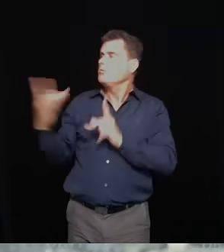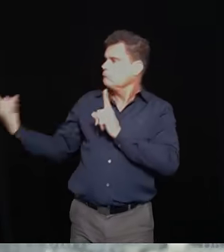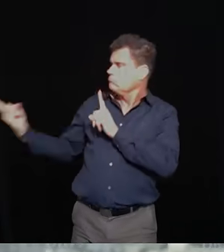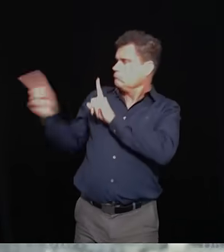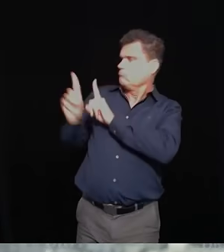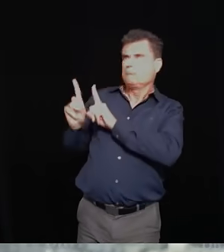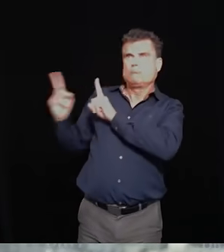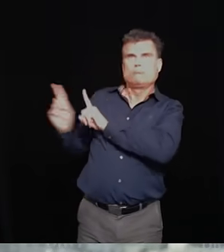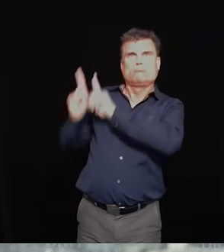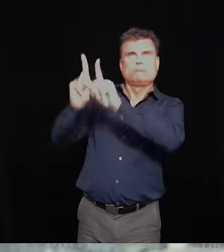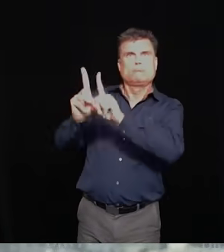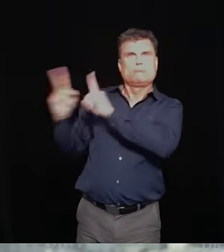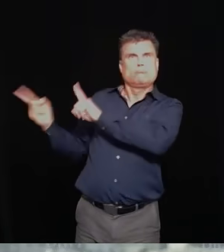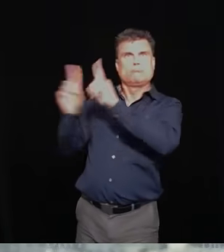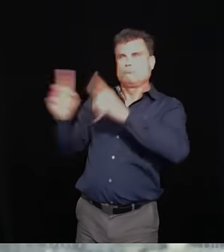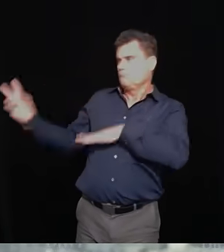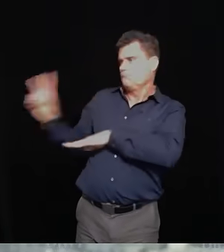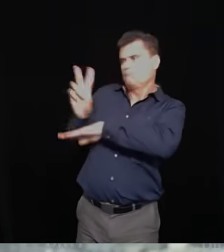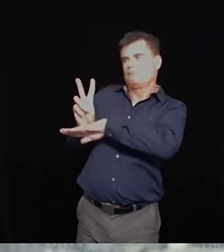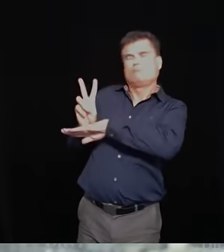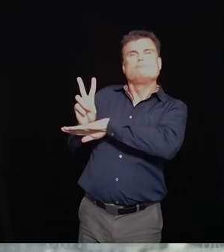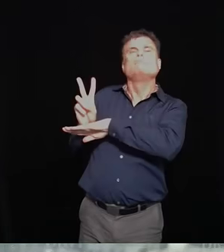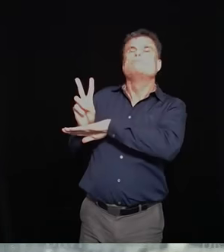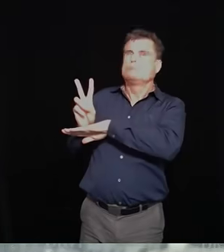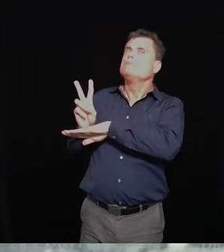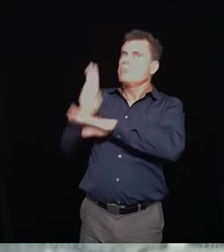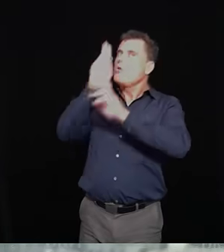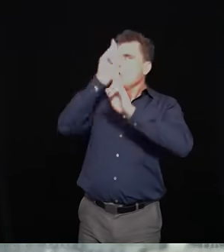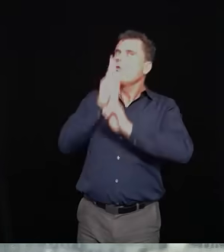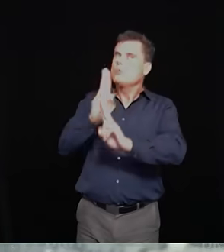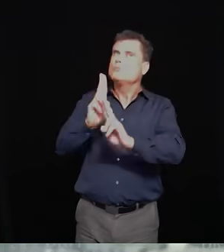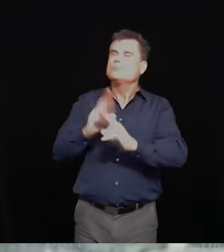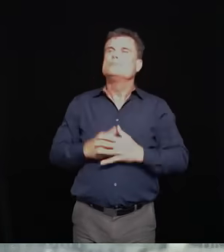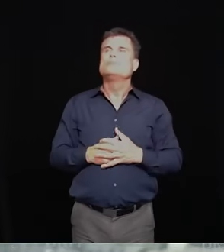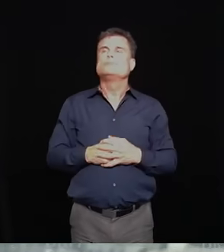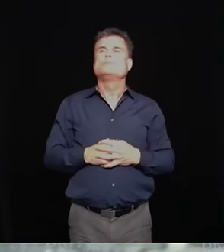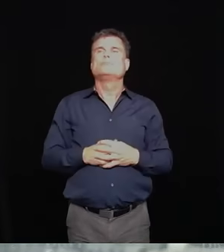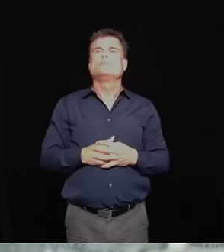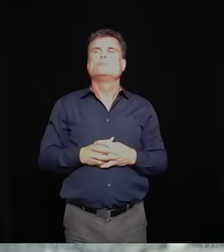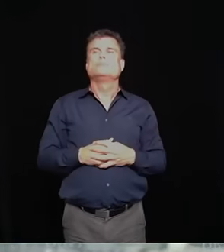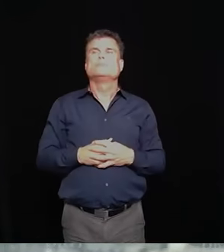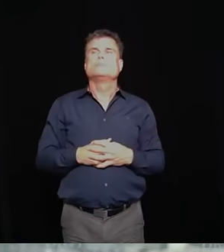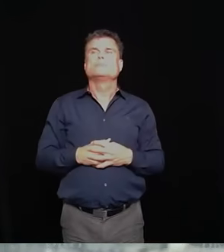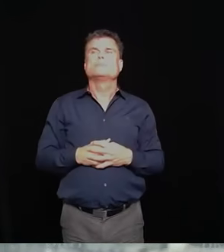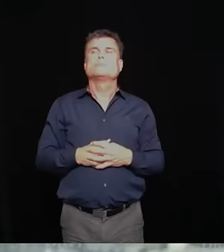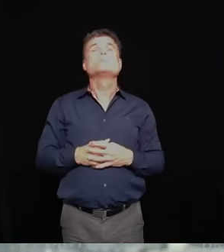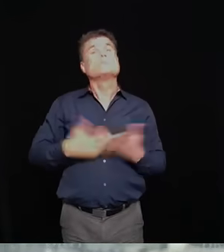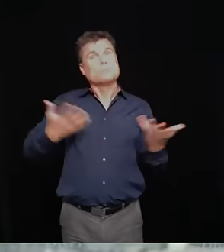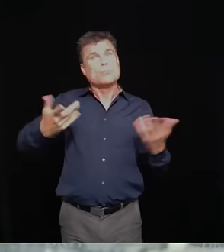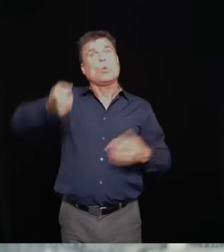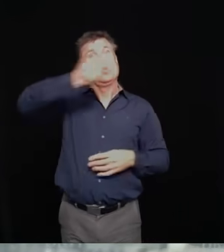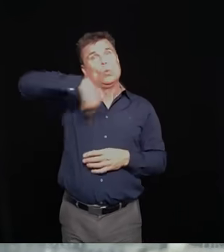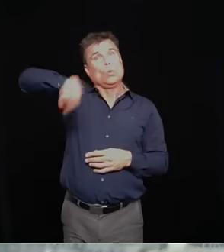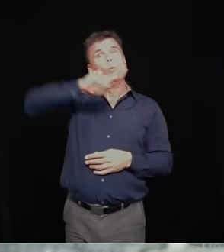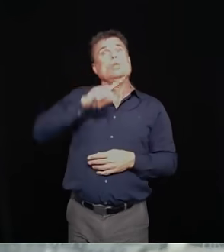This is a very challenging time to express grief, to grieve together because of the limitations imposed on us by the COVID-19